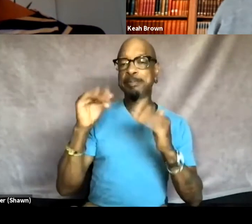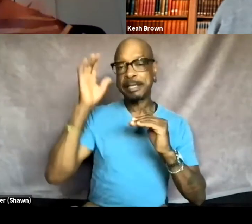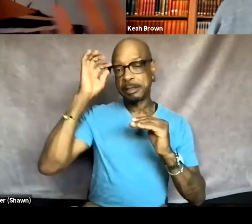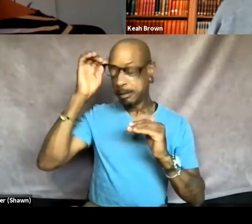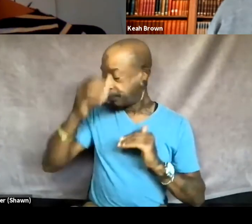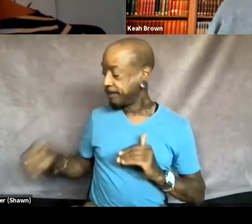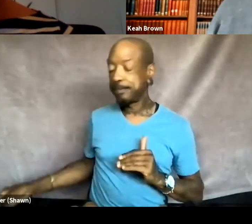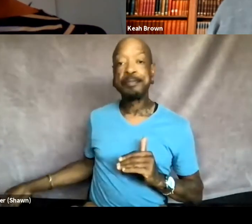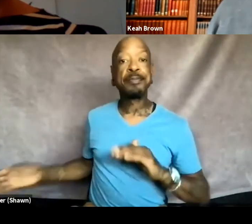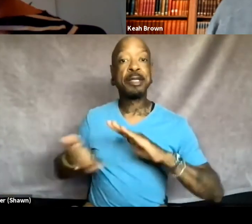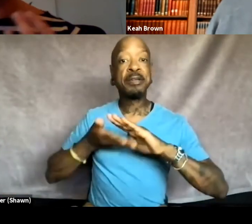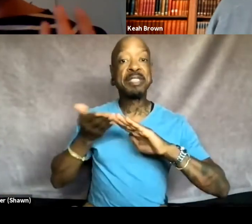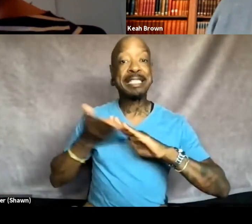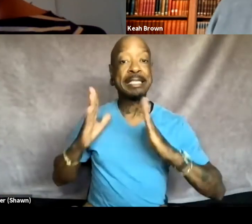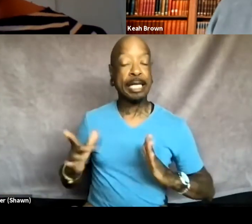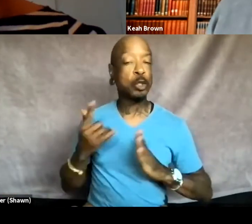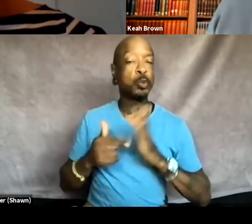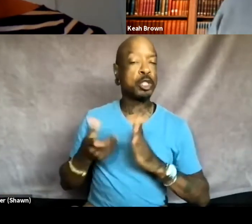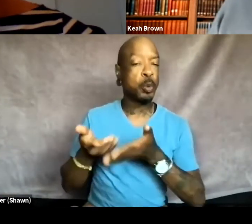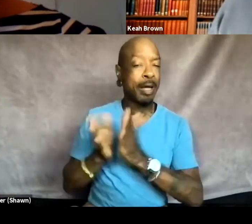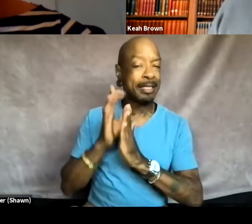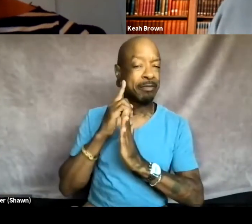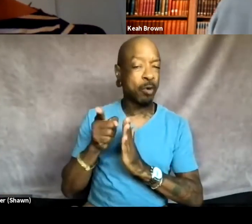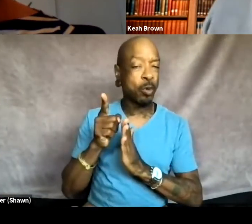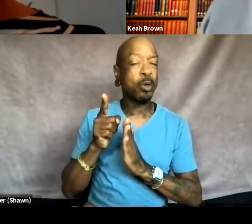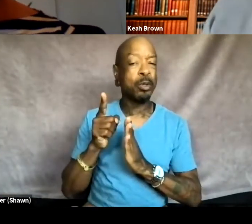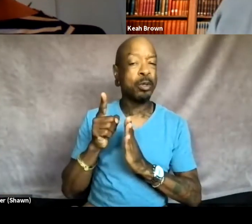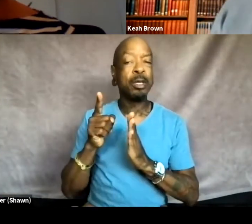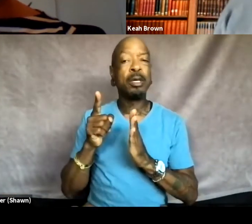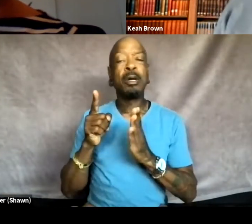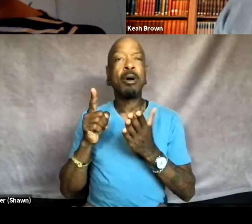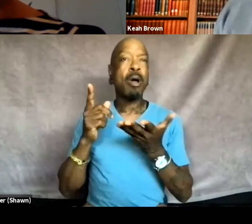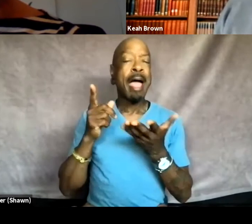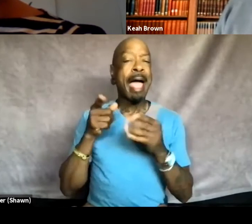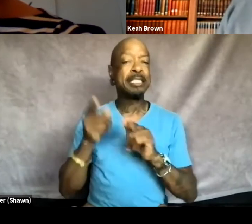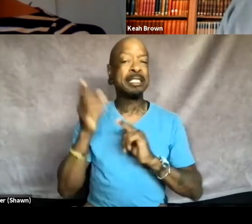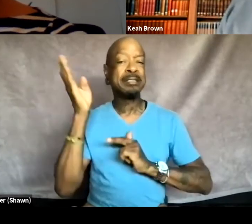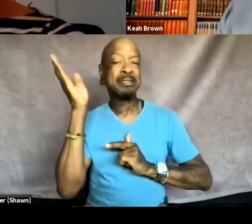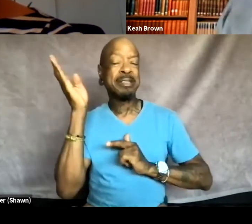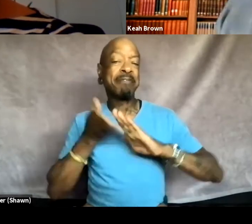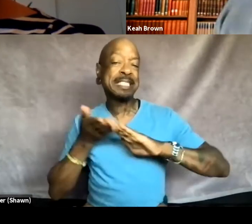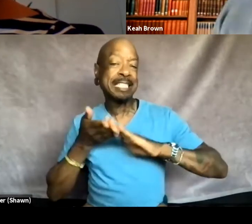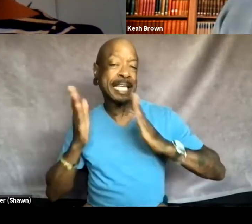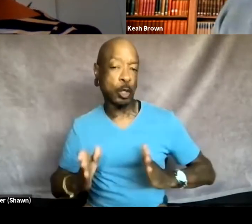what are some things that you asked for what are some things that we can do as facilitators. Keah Brown: um I asked for.